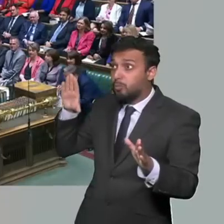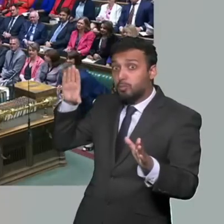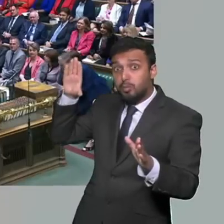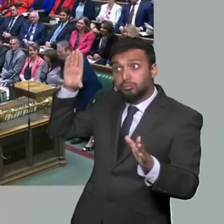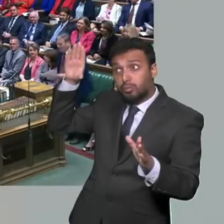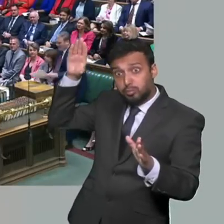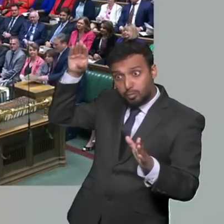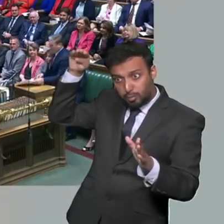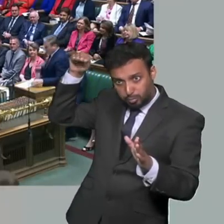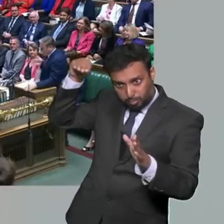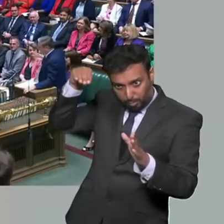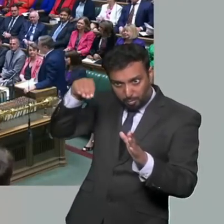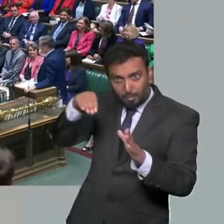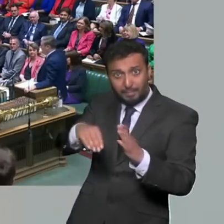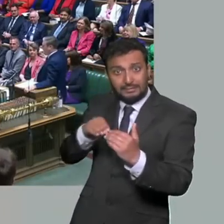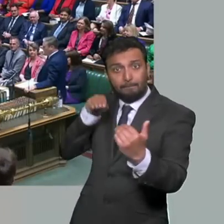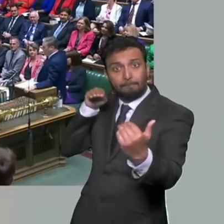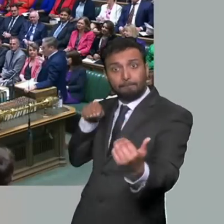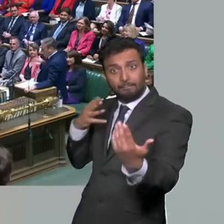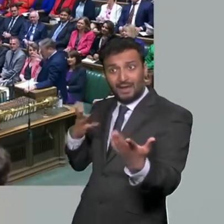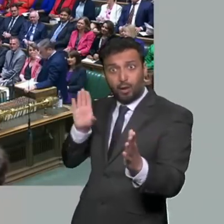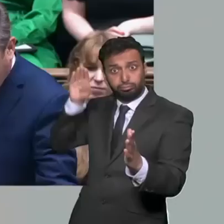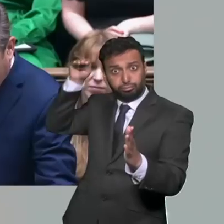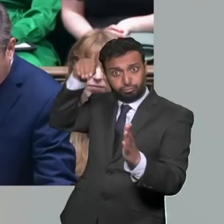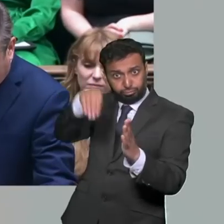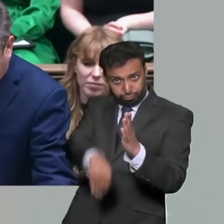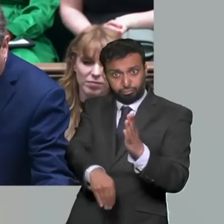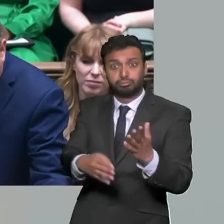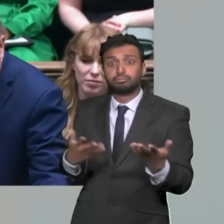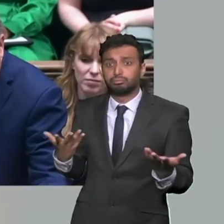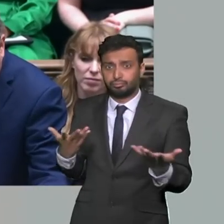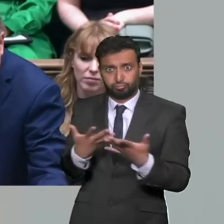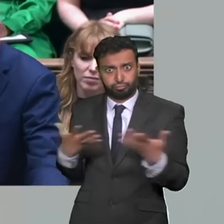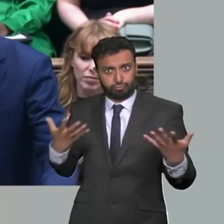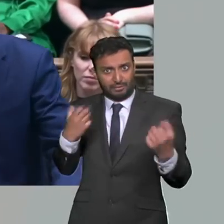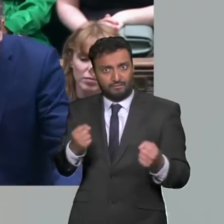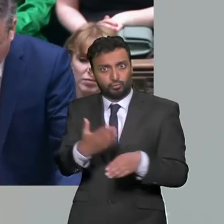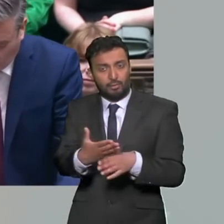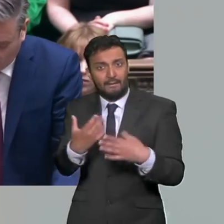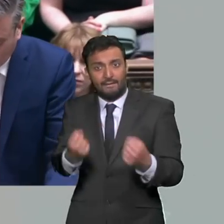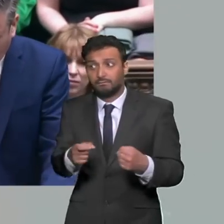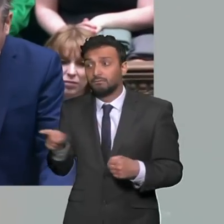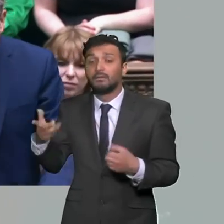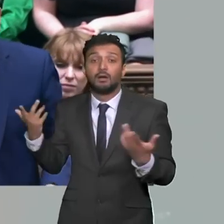Keir Starmer I actually thought that, with this U-turn, the Prime Minister might get his head out of the sand, but obviously not.